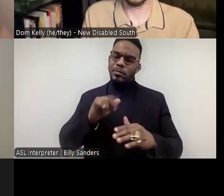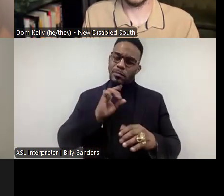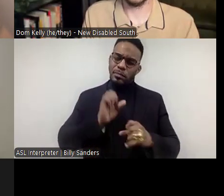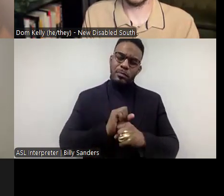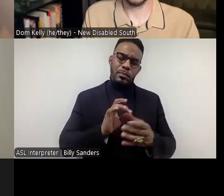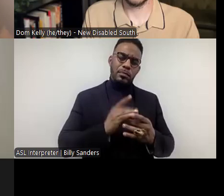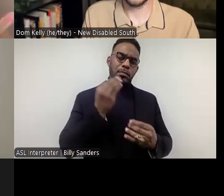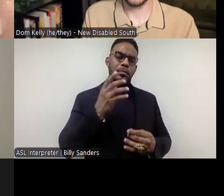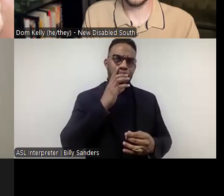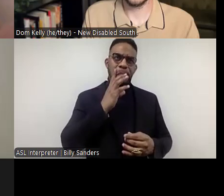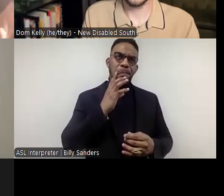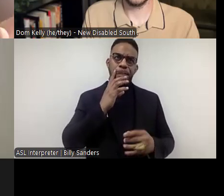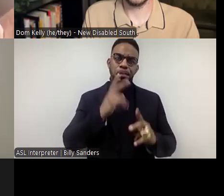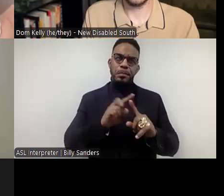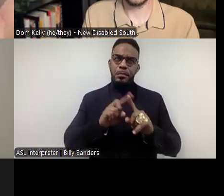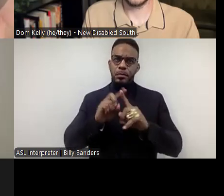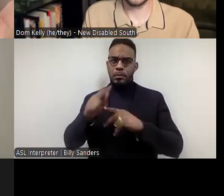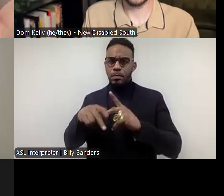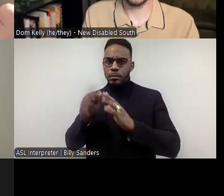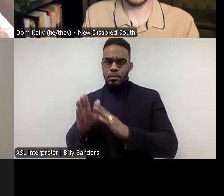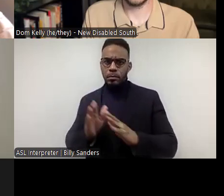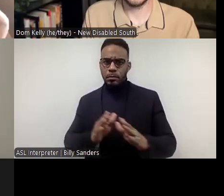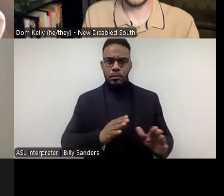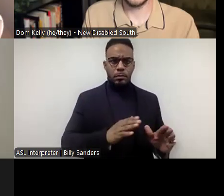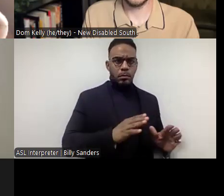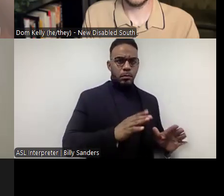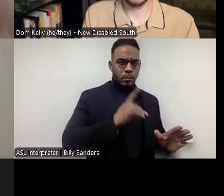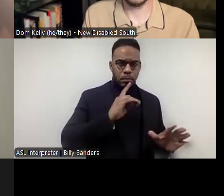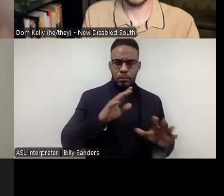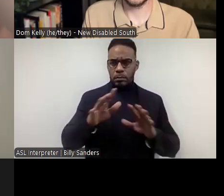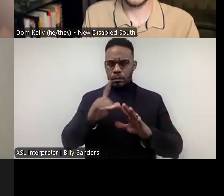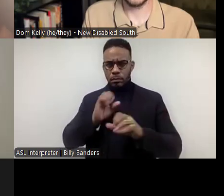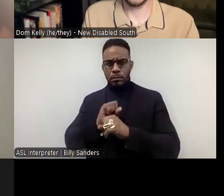find places to live and to work and just kind of be more sustained that way. So I just want to say that the different